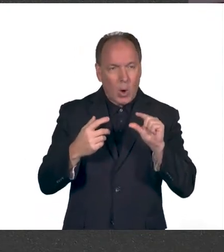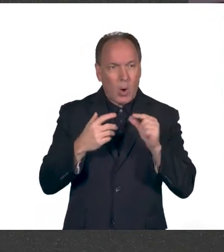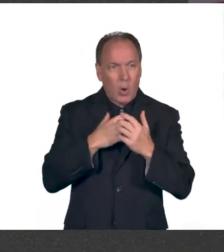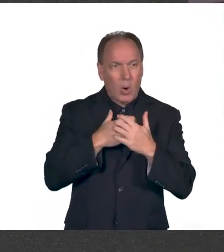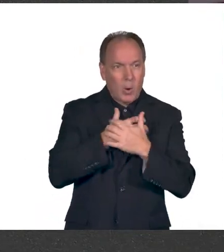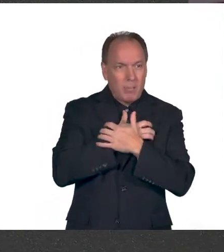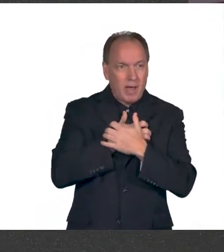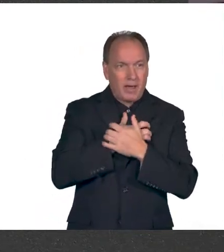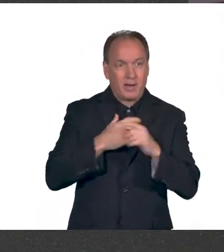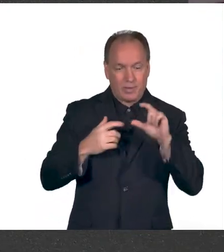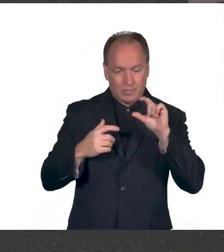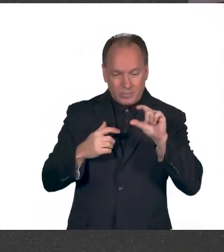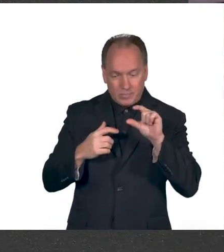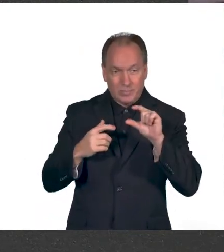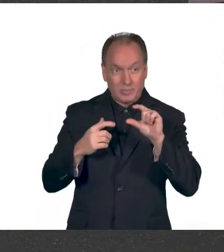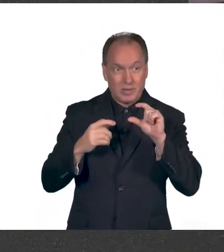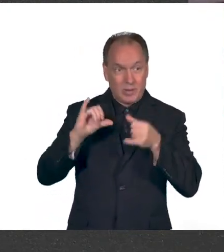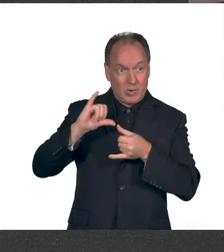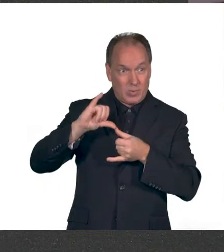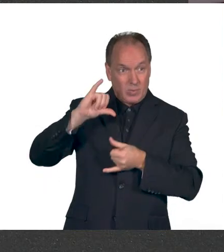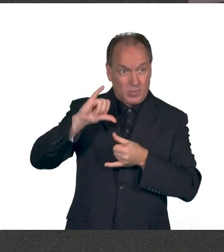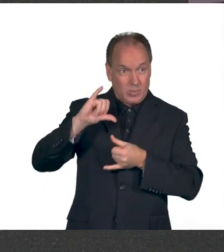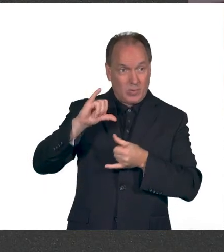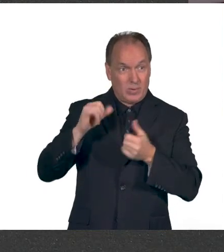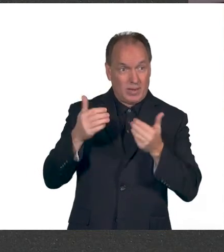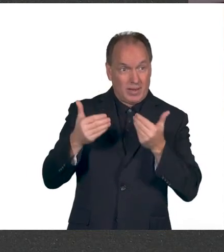If I put my bear next to my snowball,